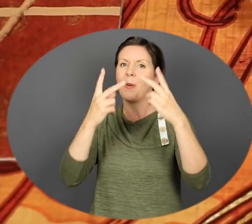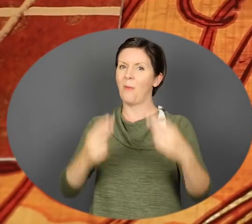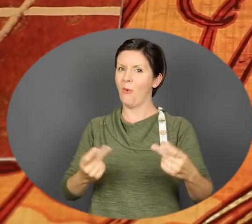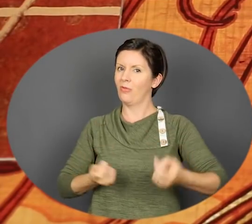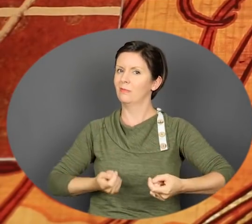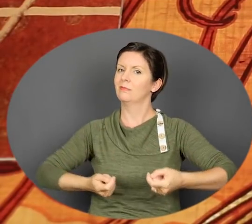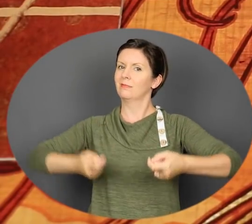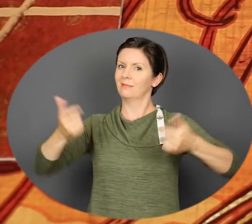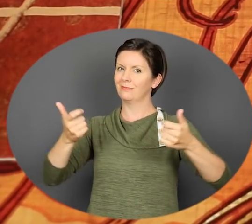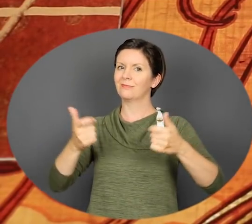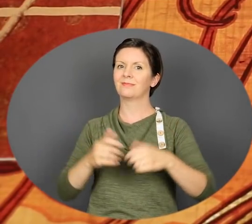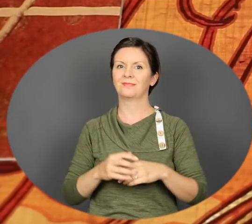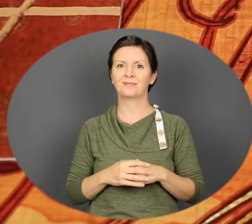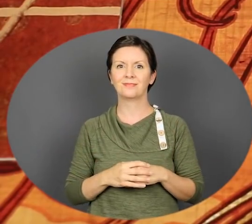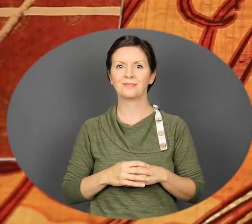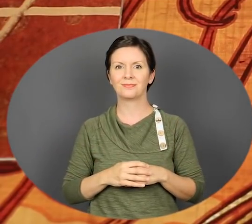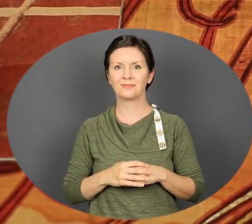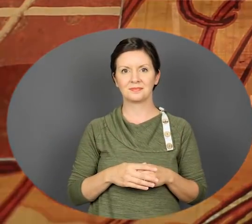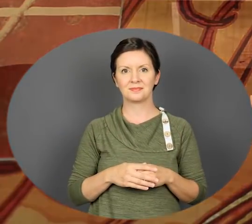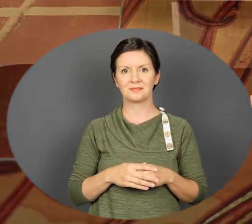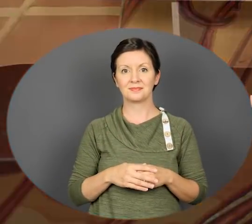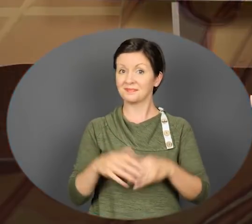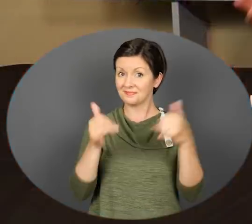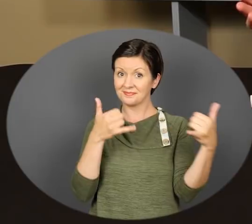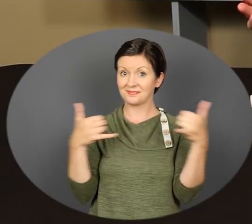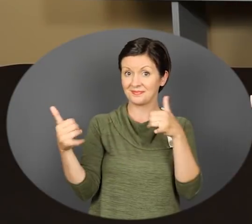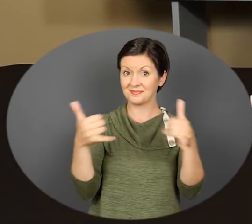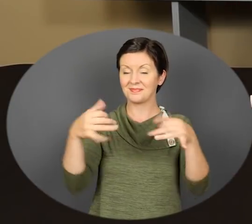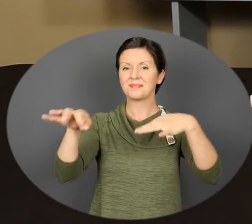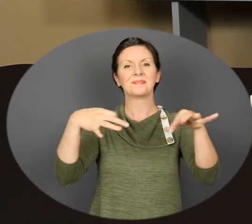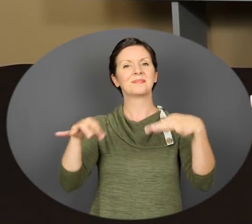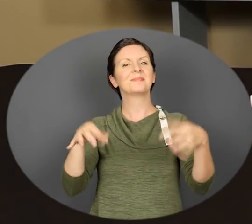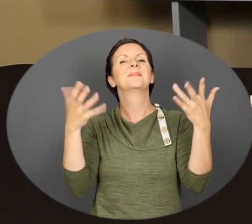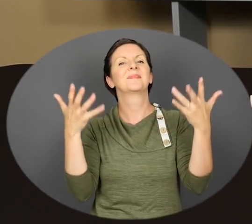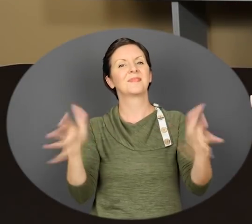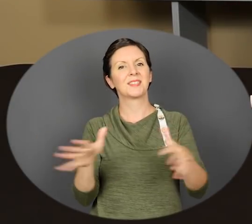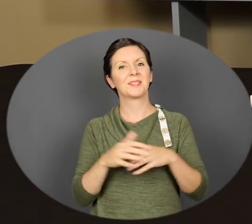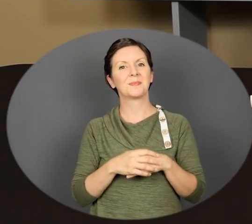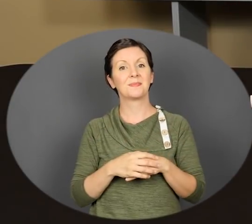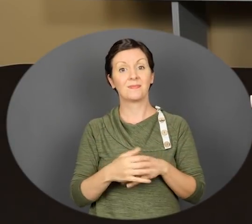other player are immediately eliminated. And that’s how you play Tsuro. If you have any